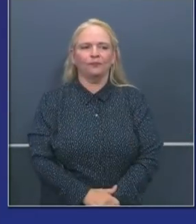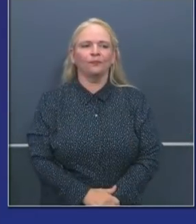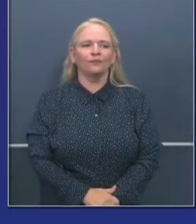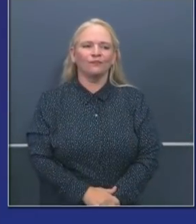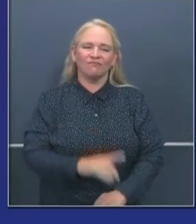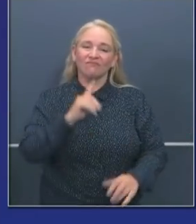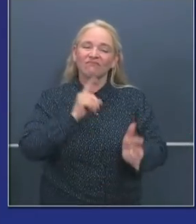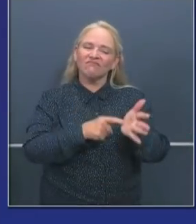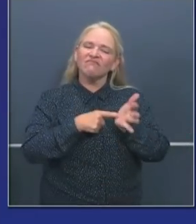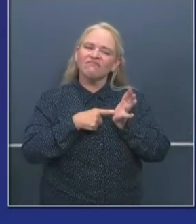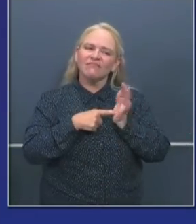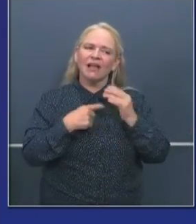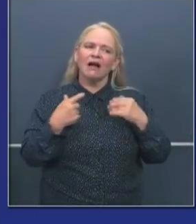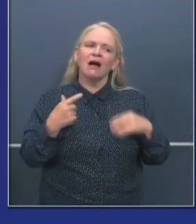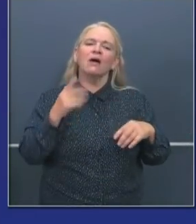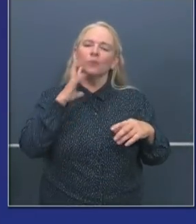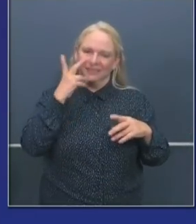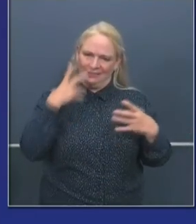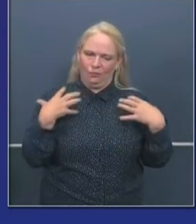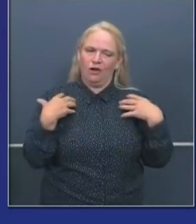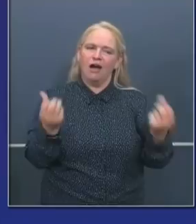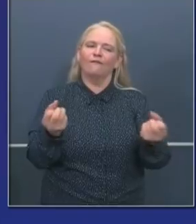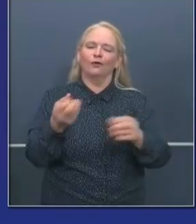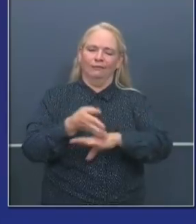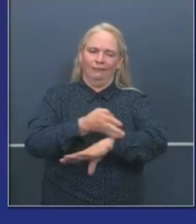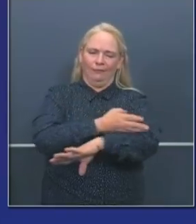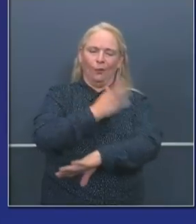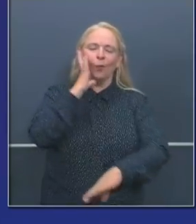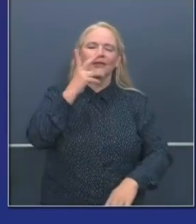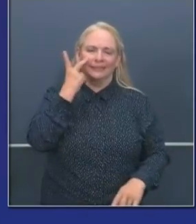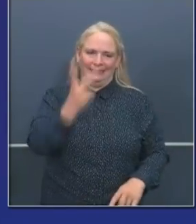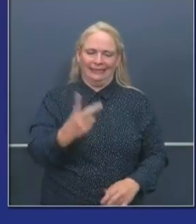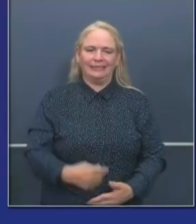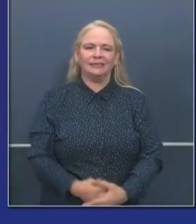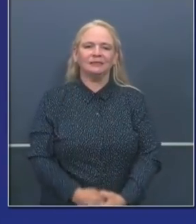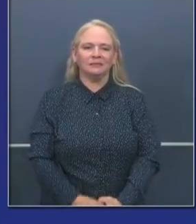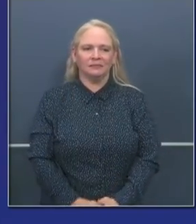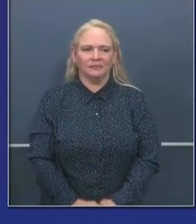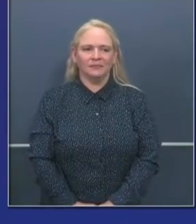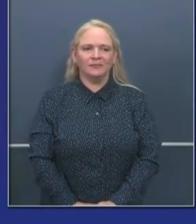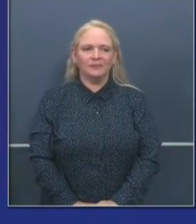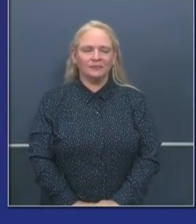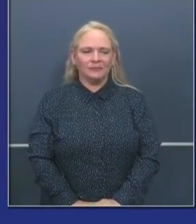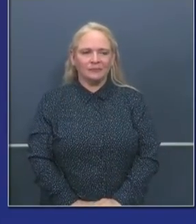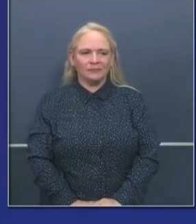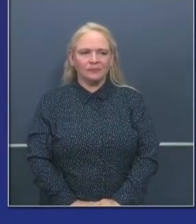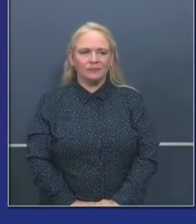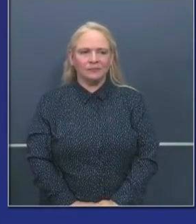DEMONSTRATIVE AND LEVEL ALONG THE LINES AND REQUIRES AT THIS MOMENT AND AGAIN WE'RE